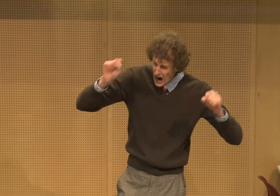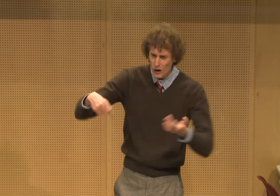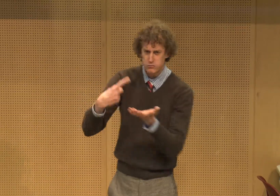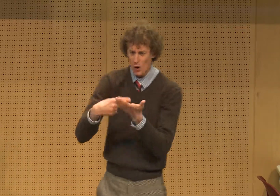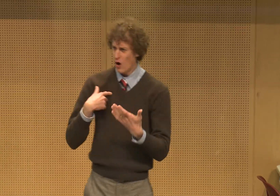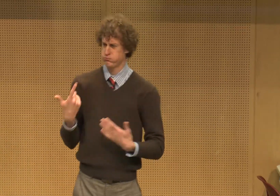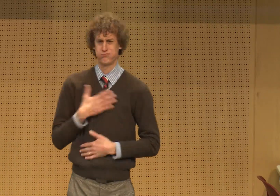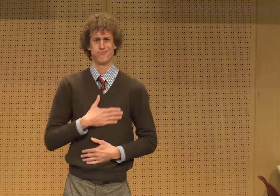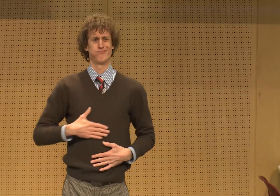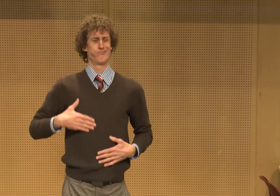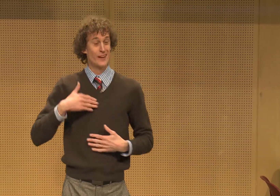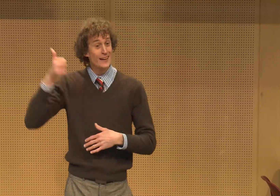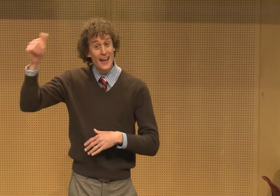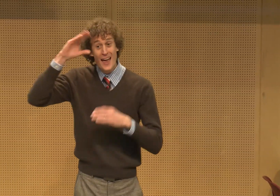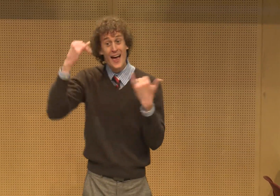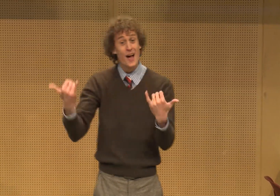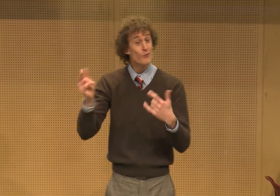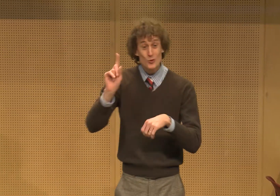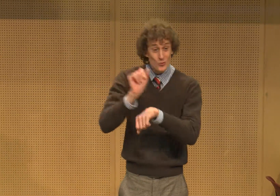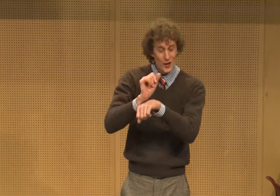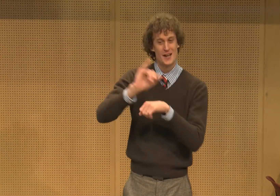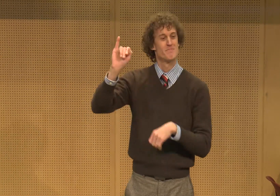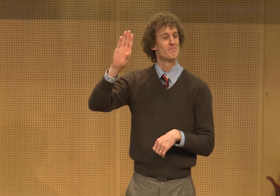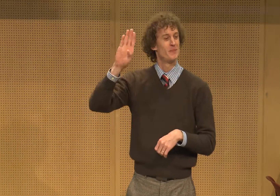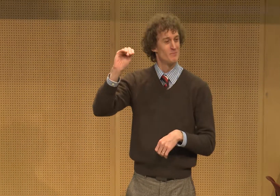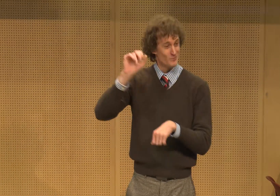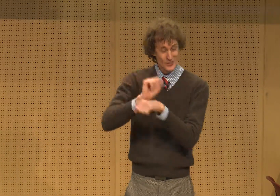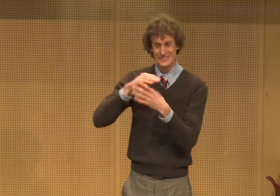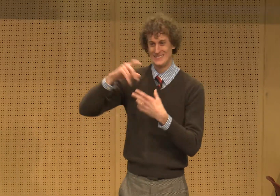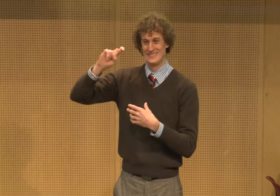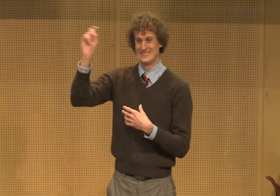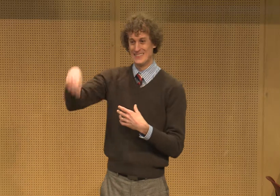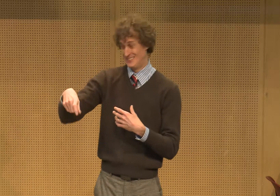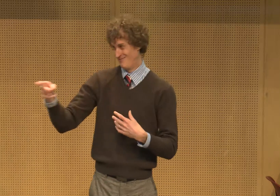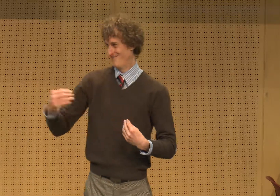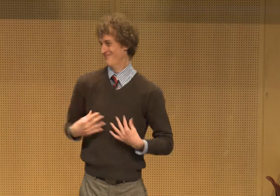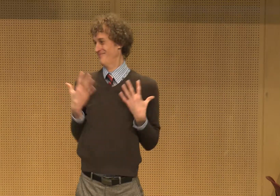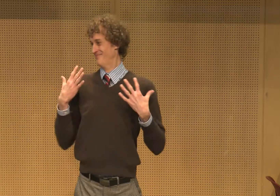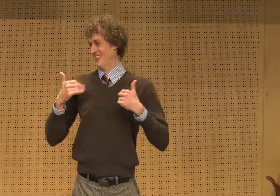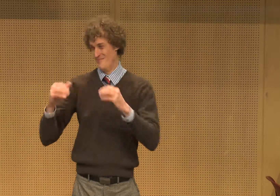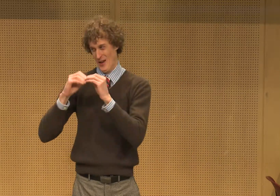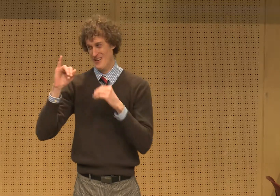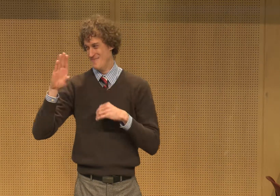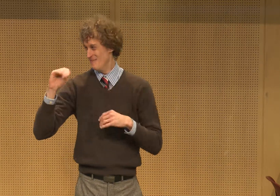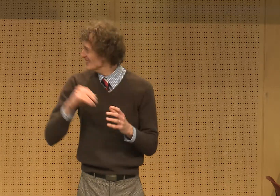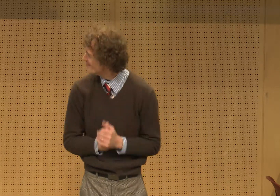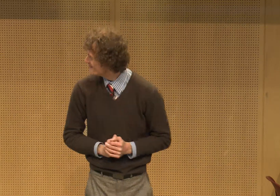But you can't be-- and I love numbers, I love math, I love working with those and having those kinds of discussions.